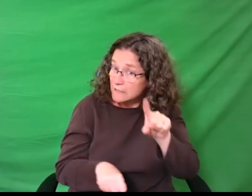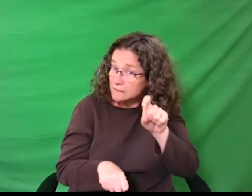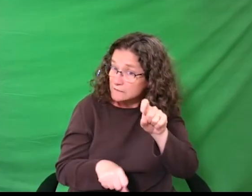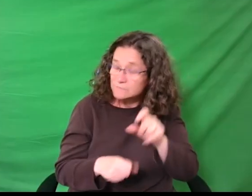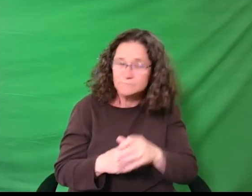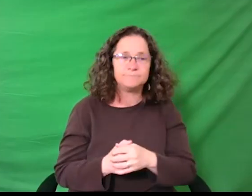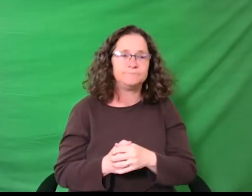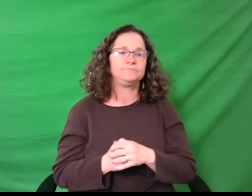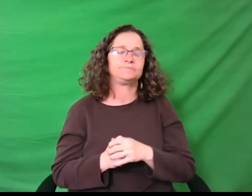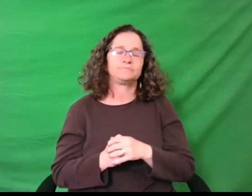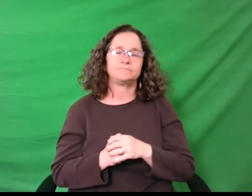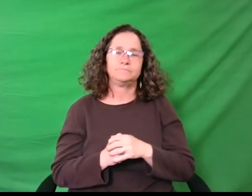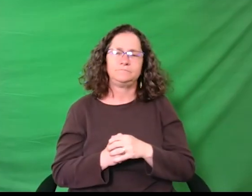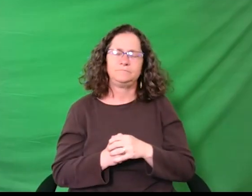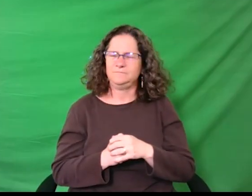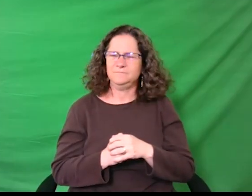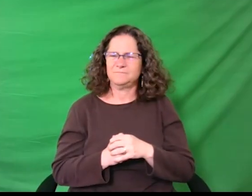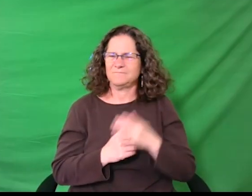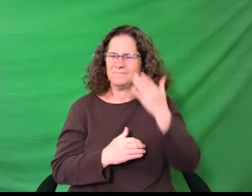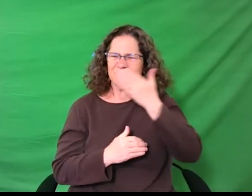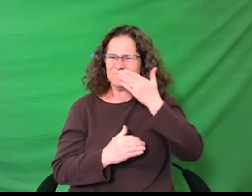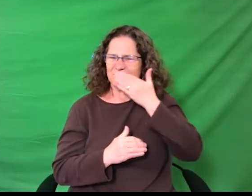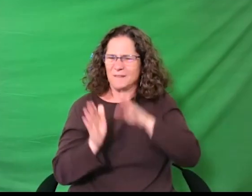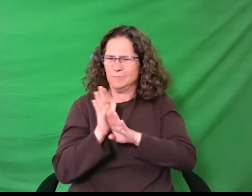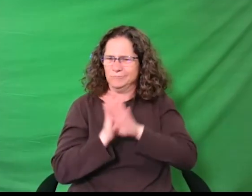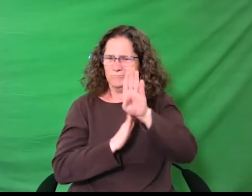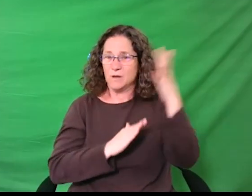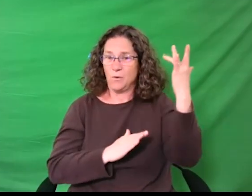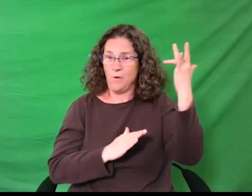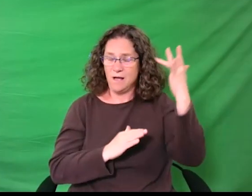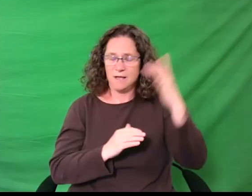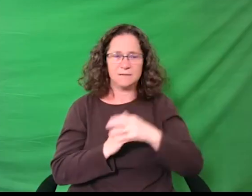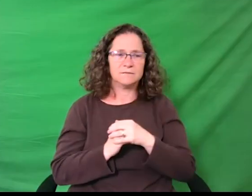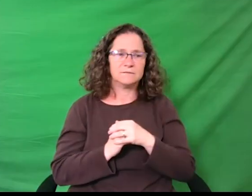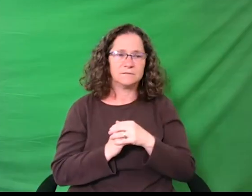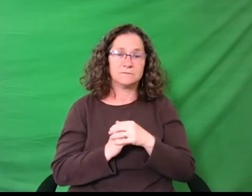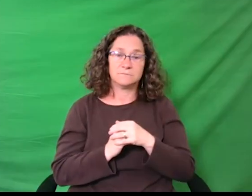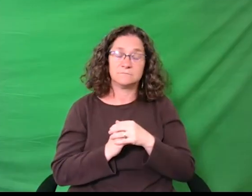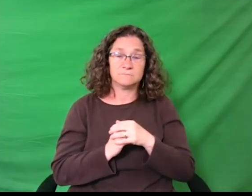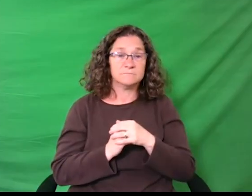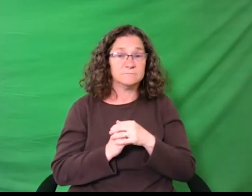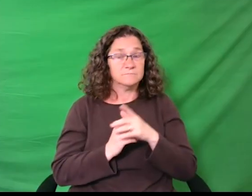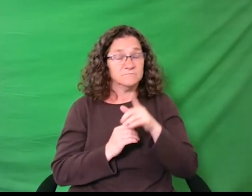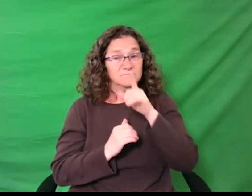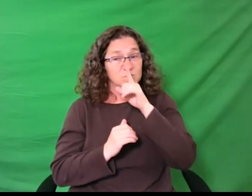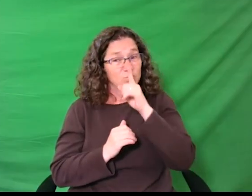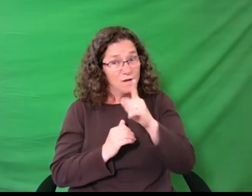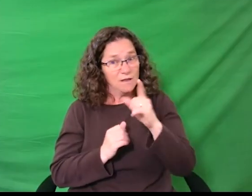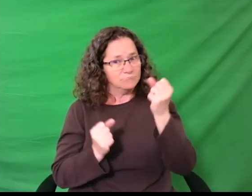So why was this cued speech system invented? A lot of people think that the system